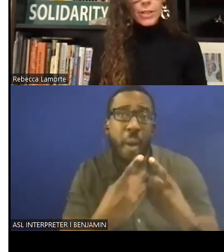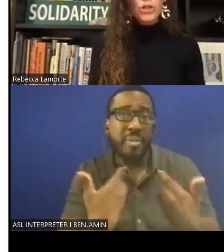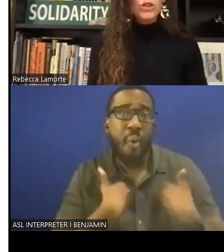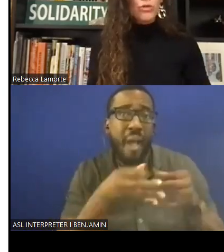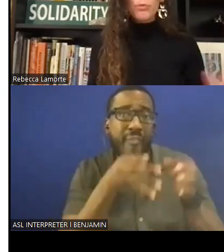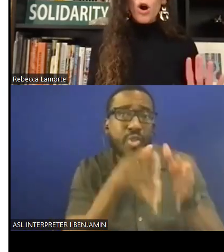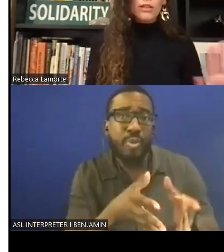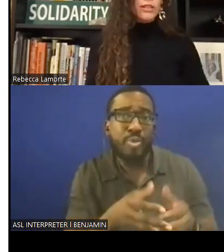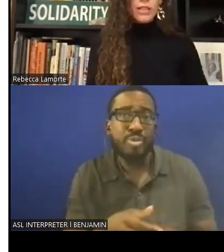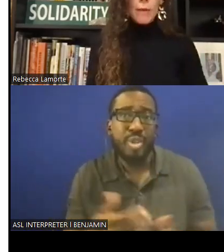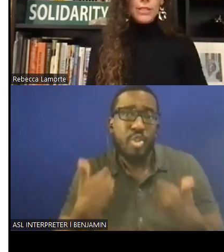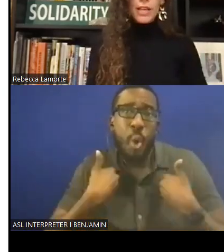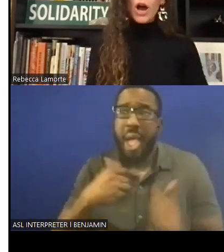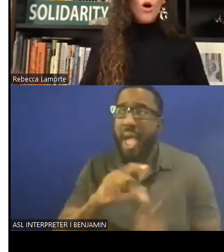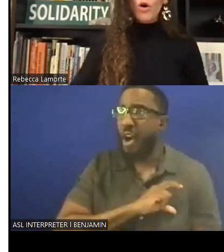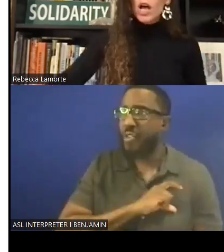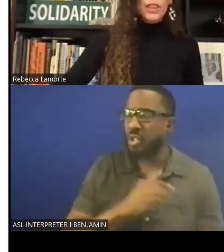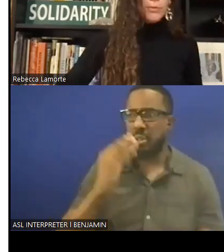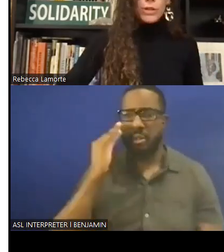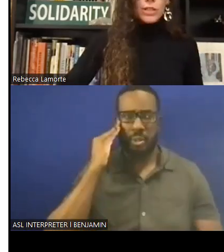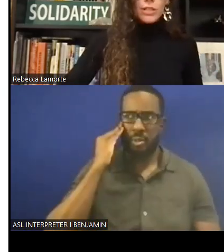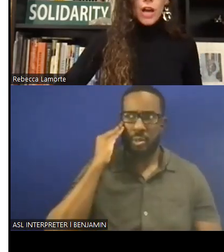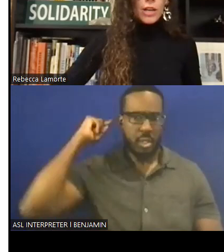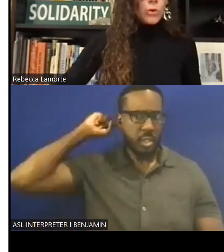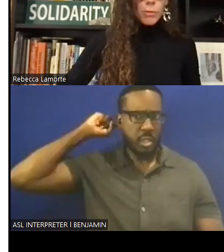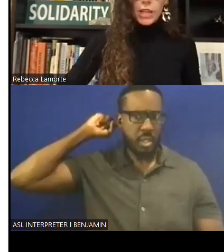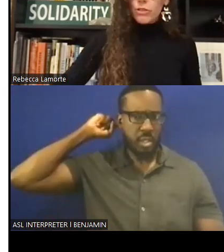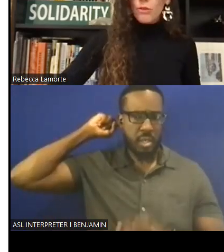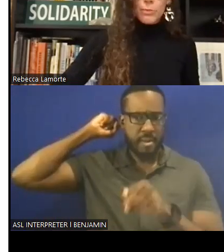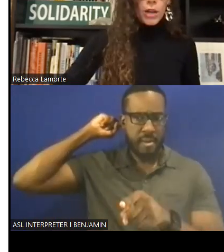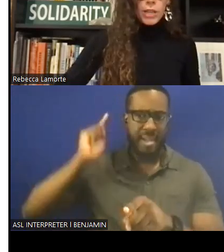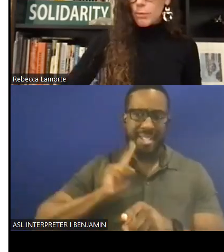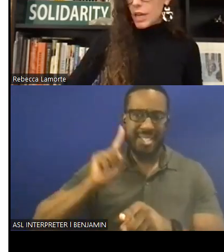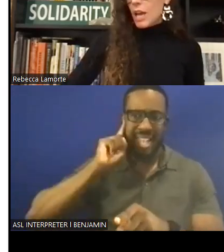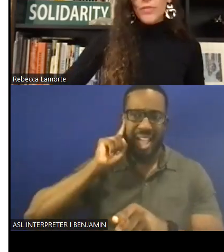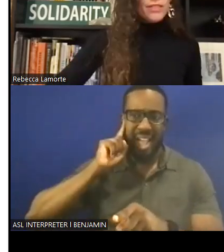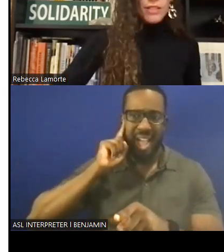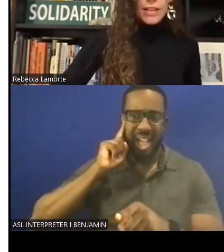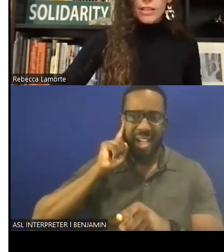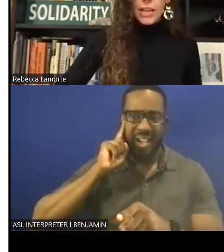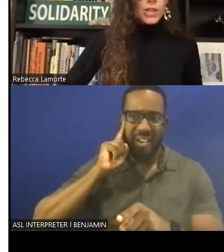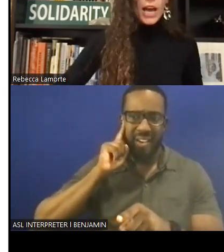and knew to pause and stop and say, "Oh, this person is not ignoring me. "They're not responding to me. This is an escalation.